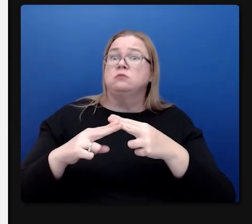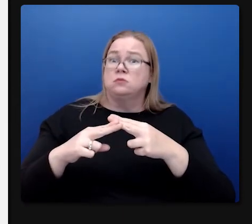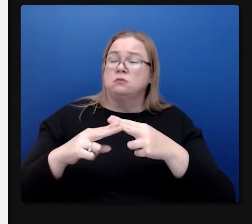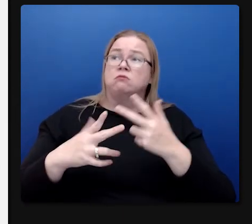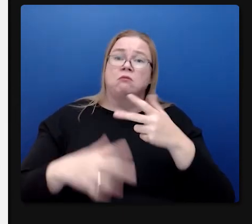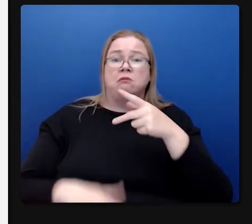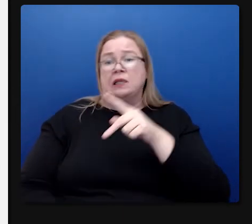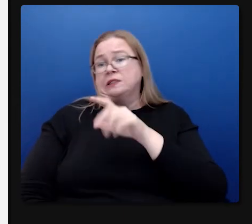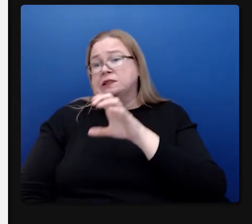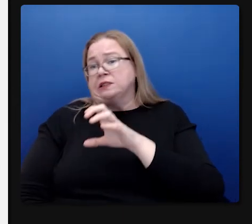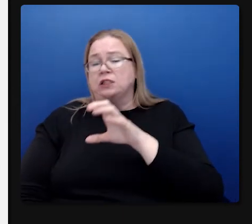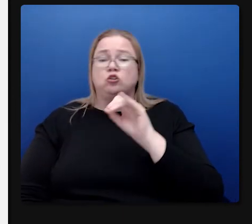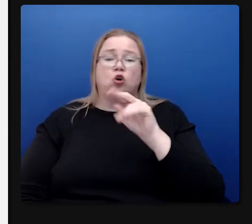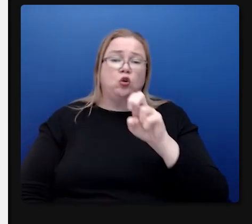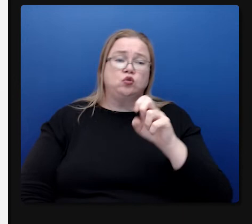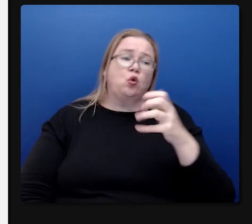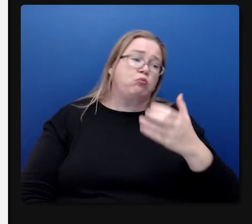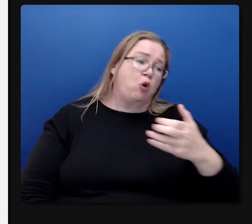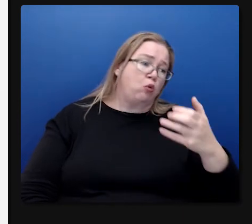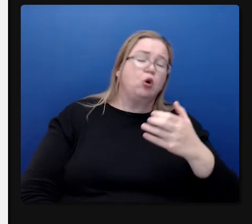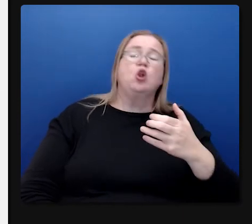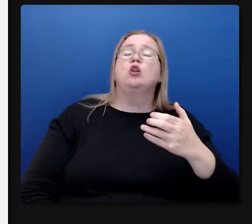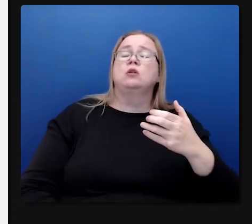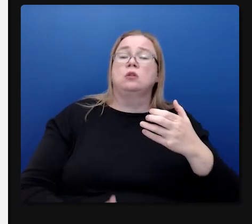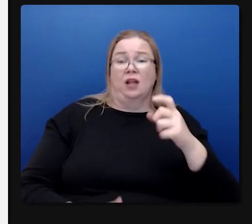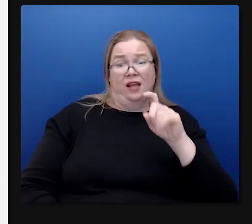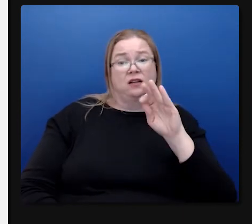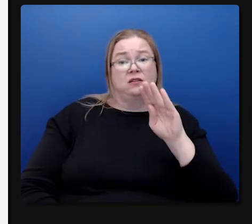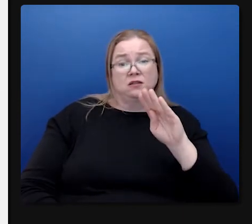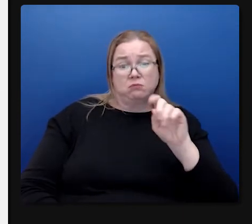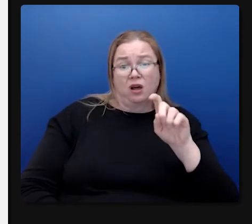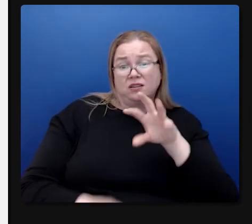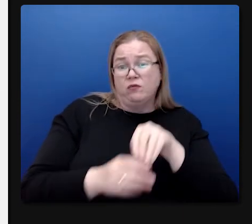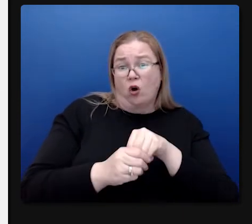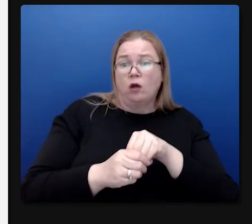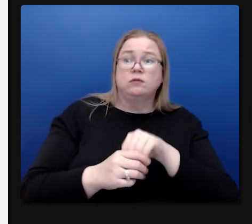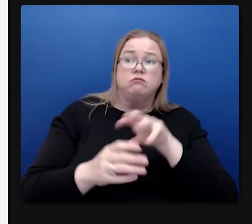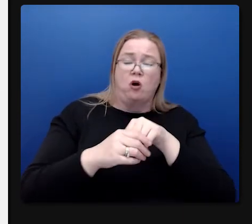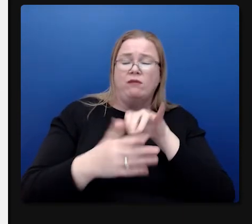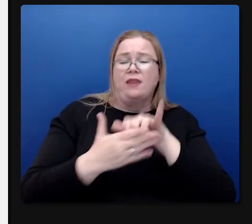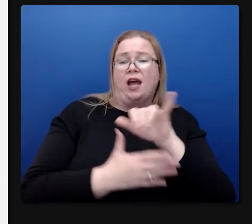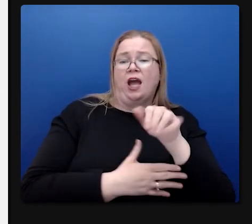ranging from PC, console and mobile, of which Xbox is a part of, entered into that jam,